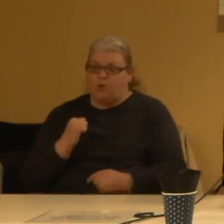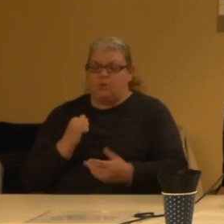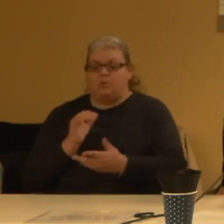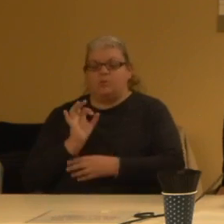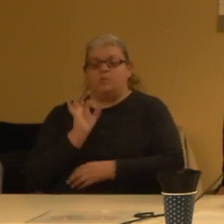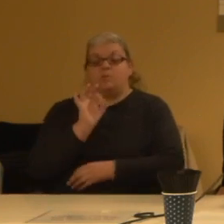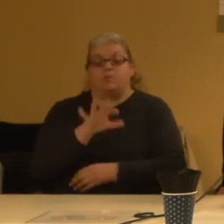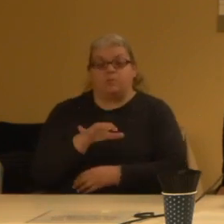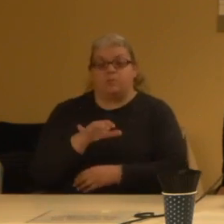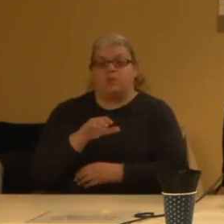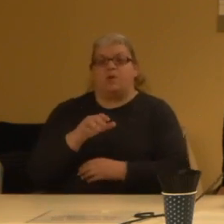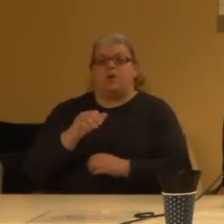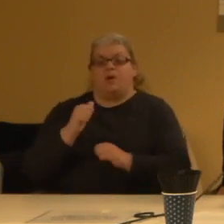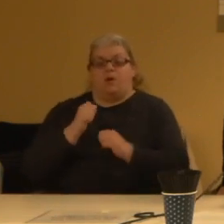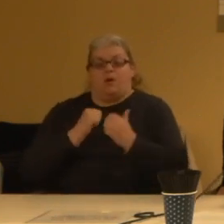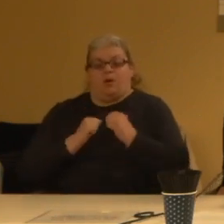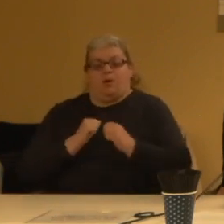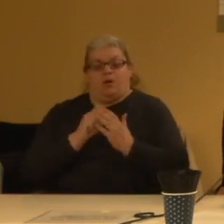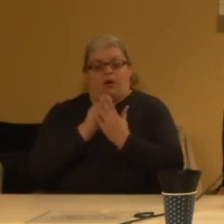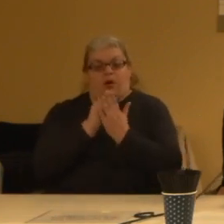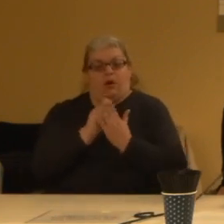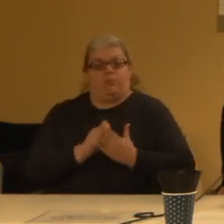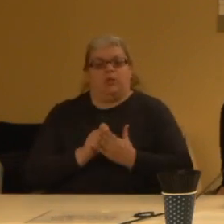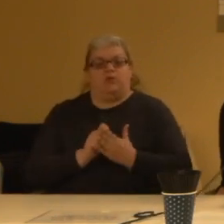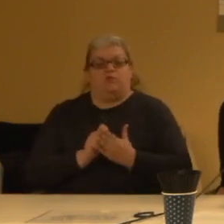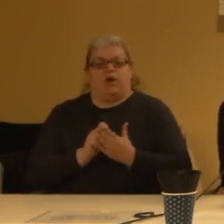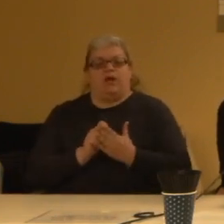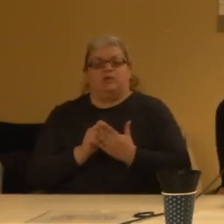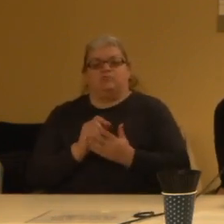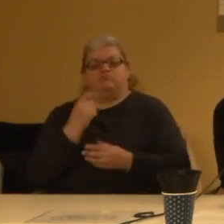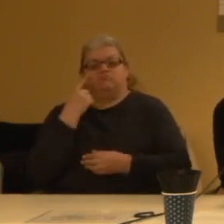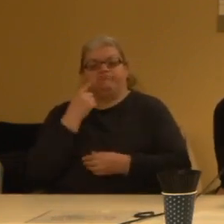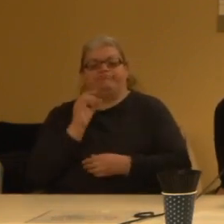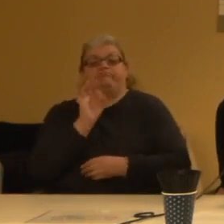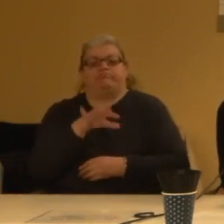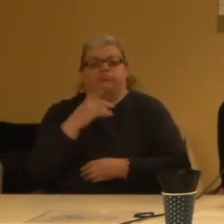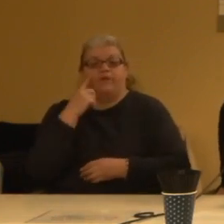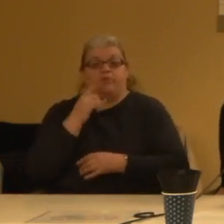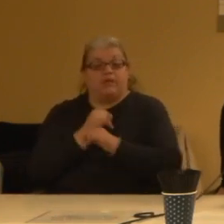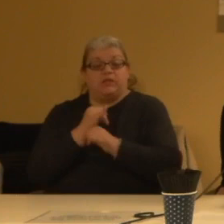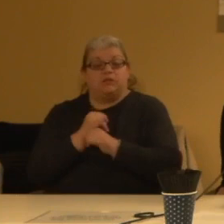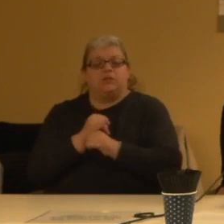institution until I've fed them. So I had a company card, like, won't do it.